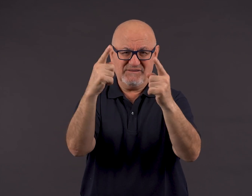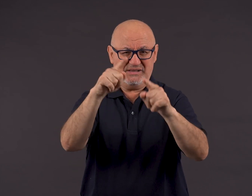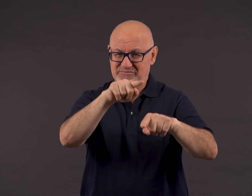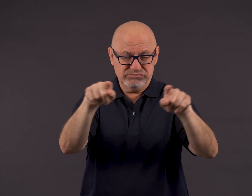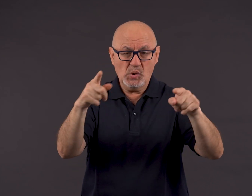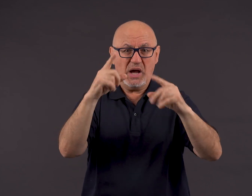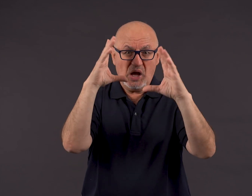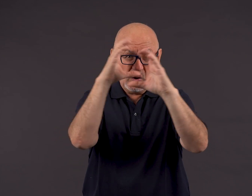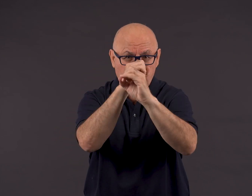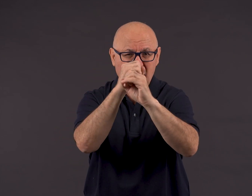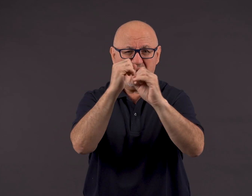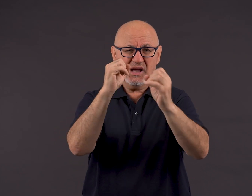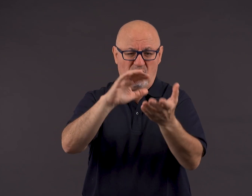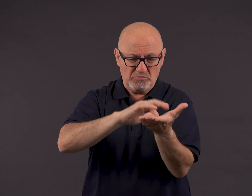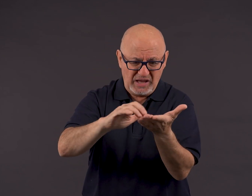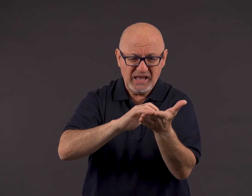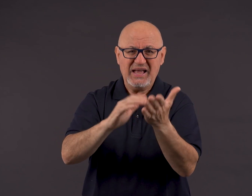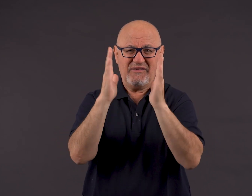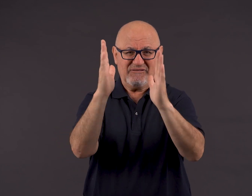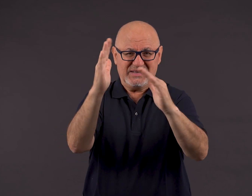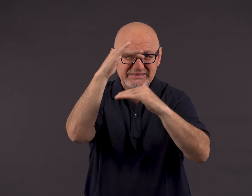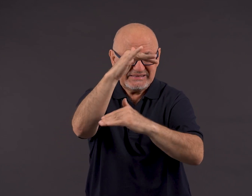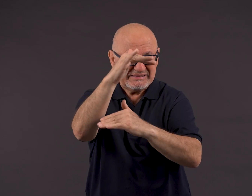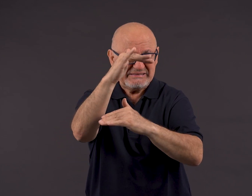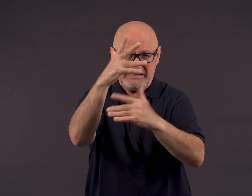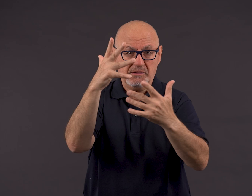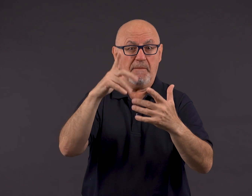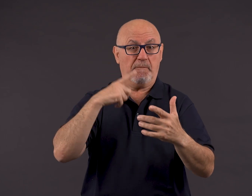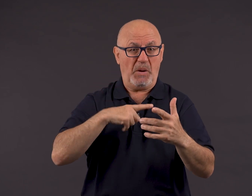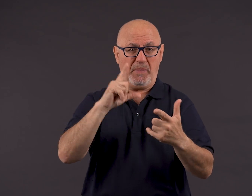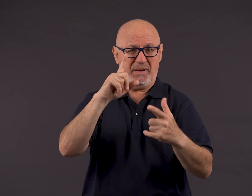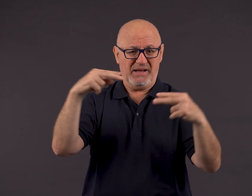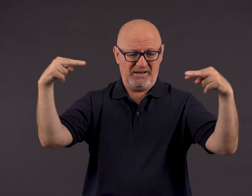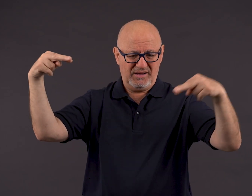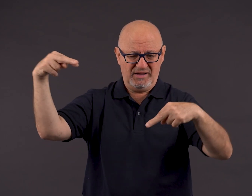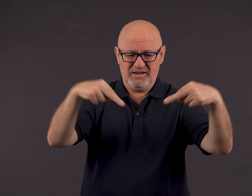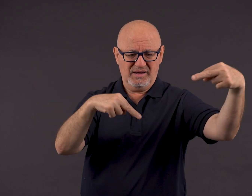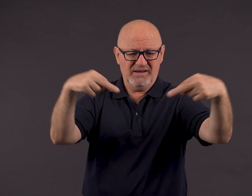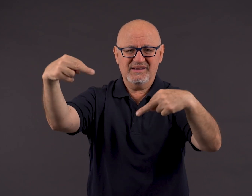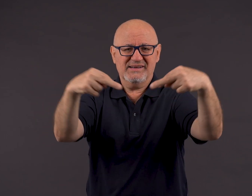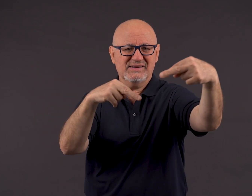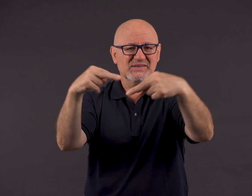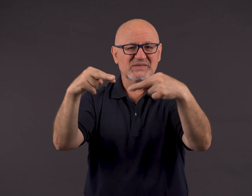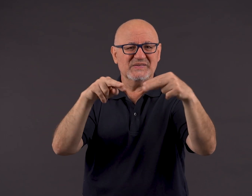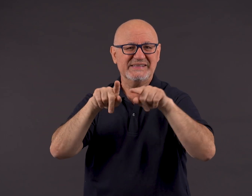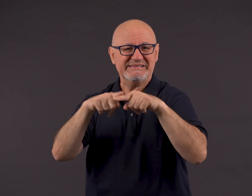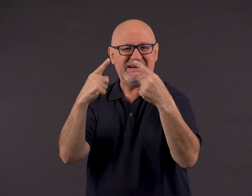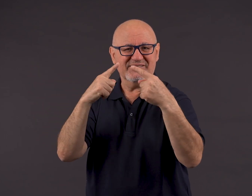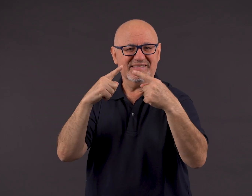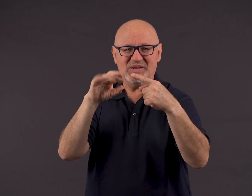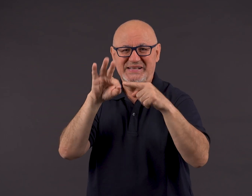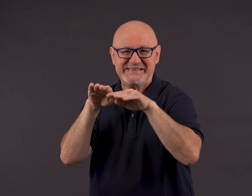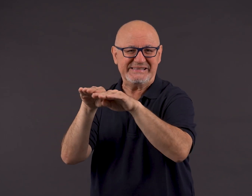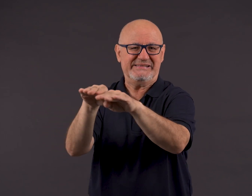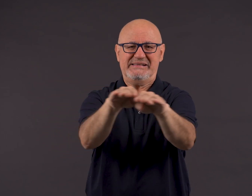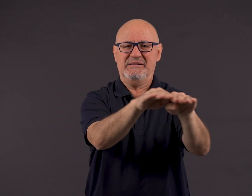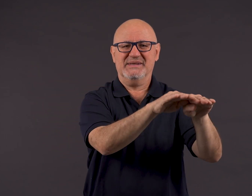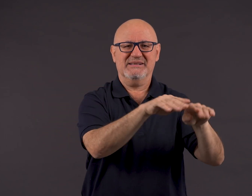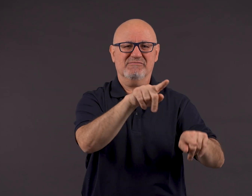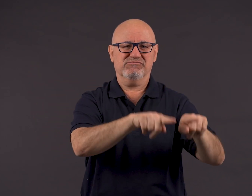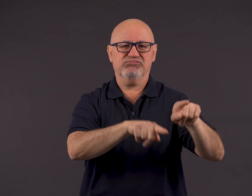such as different: ages, communication styles, and forms of Deafblindness. Because of these factors